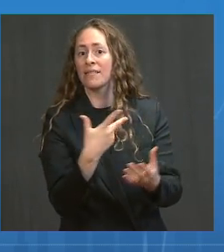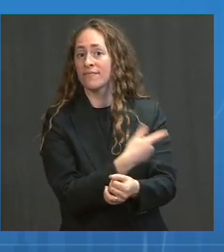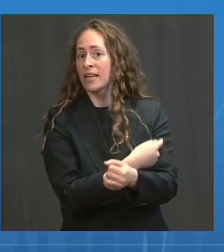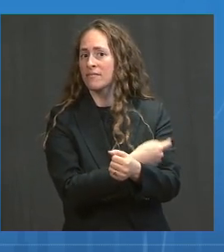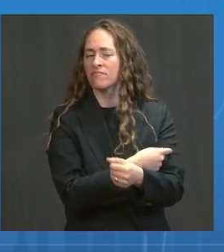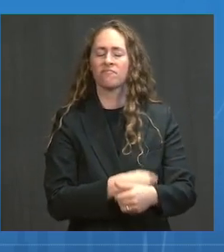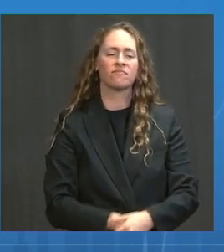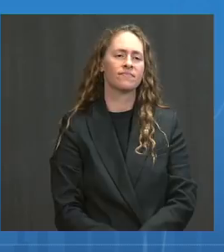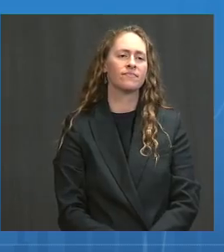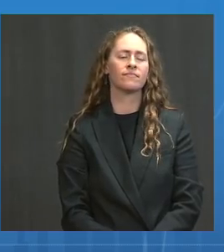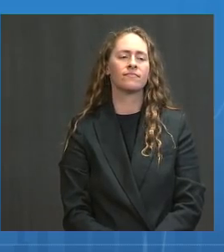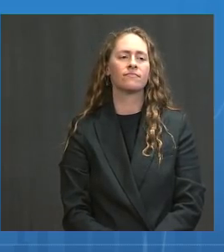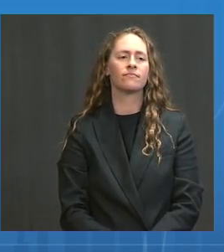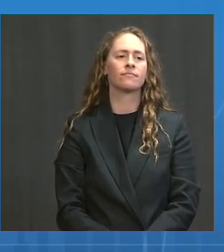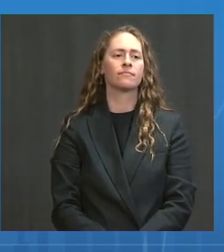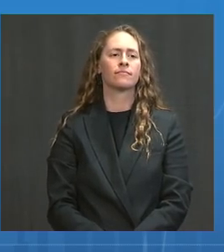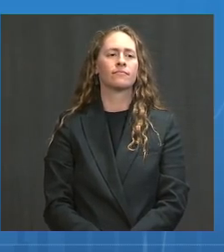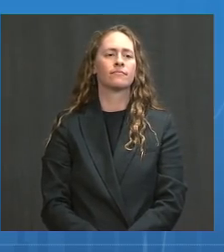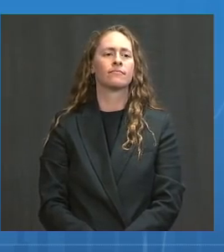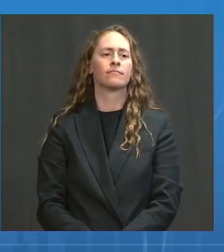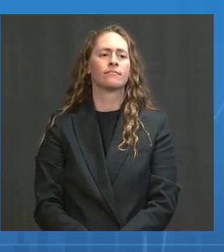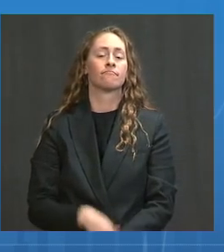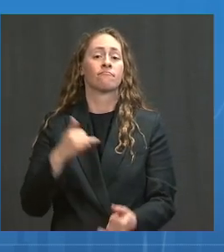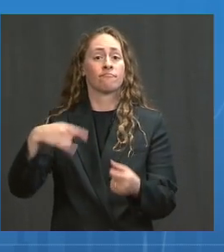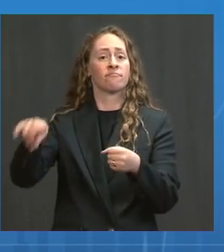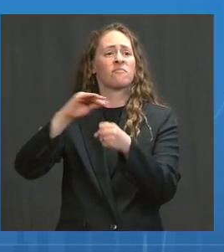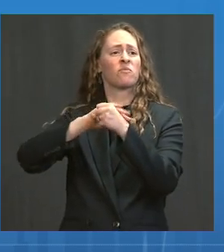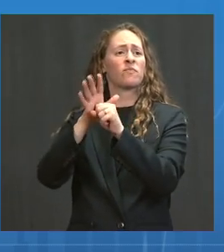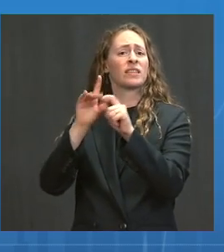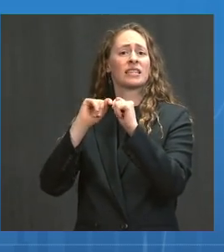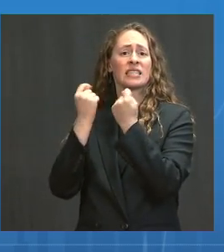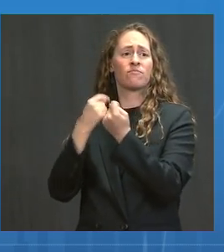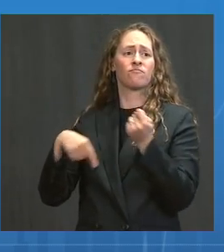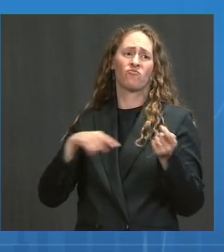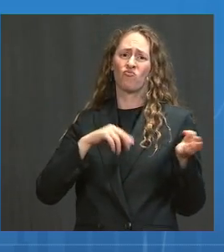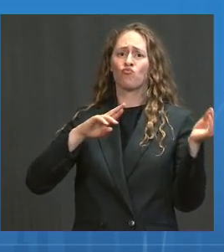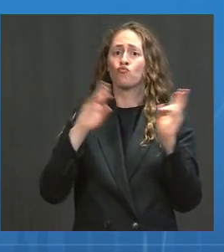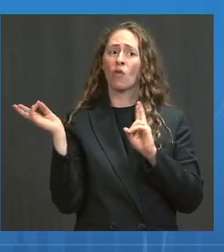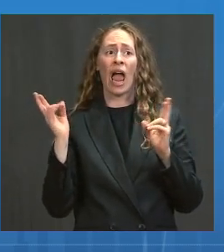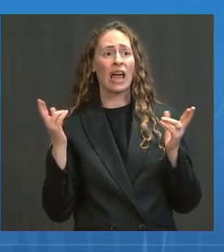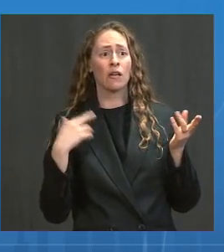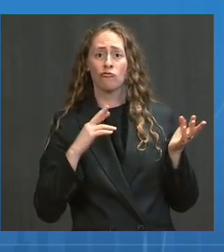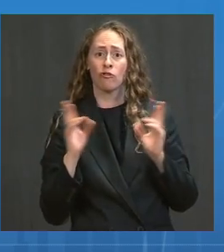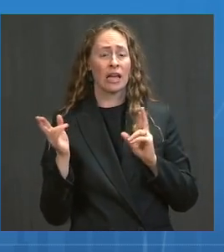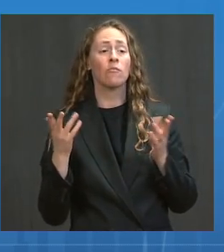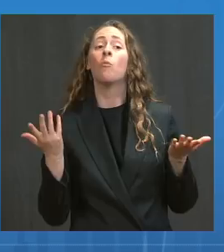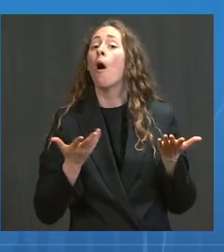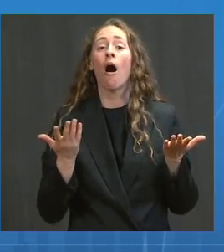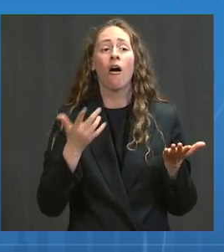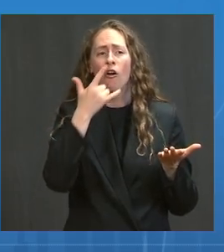Our COVID-19 surge response teams will be ready to, one, surge additional testing into communities